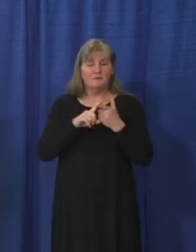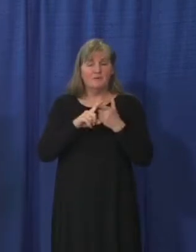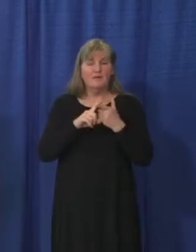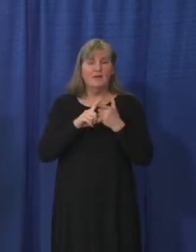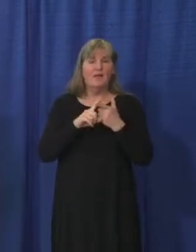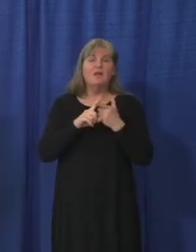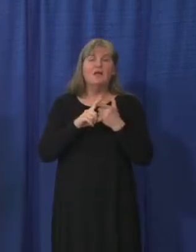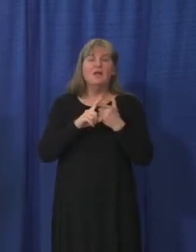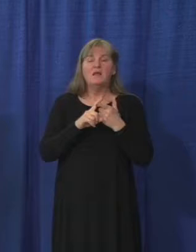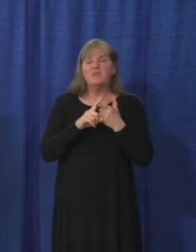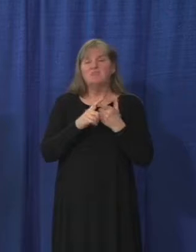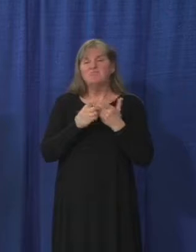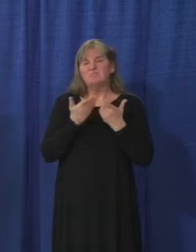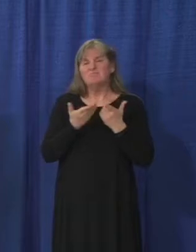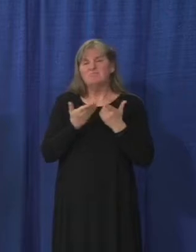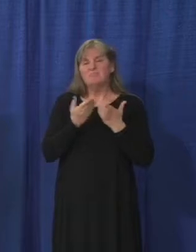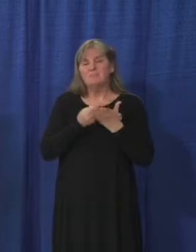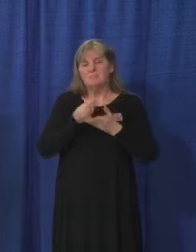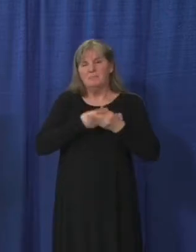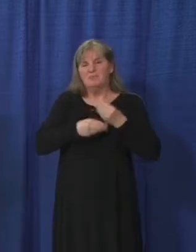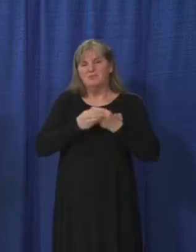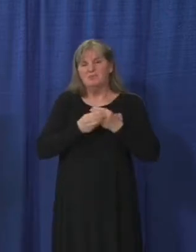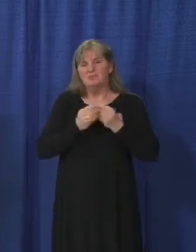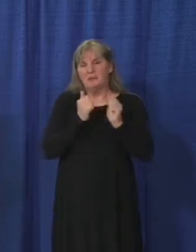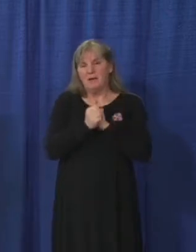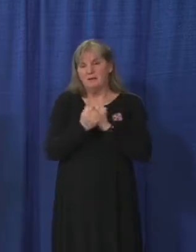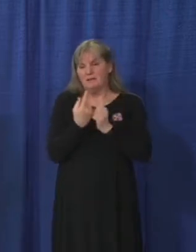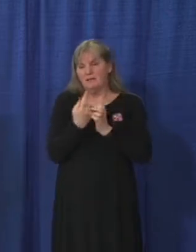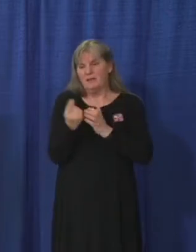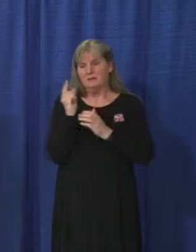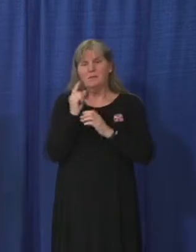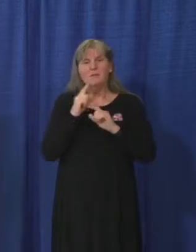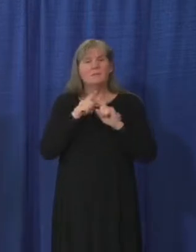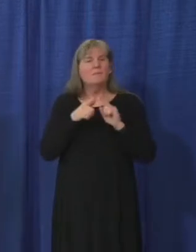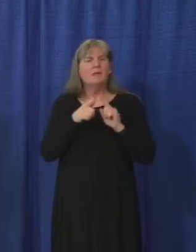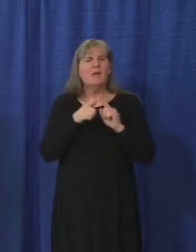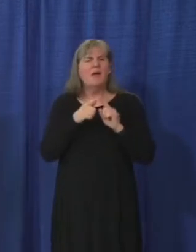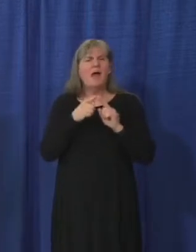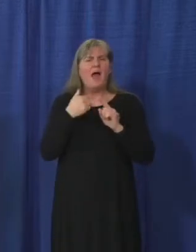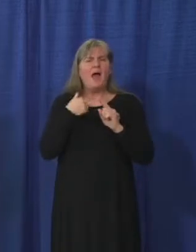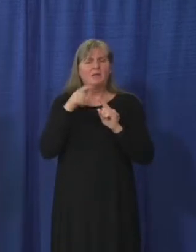Steve, I would say, the numbers that are identified in this year's budget under housing,